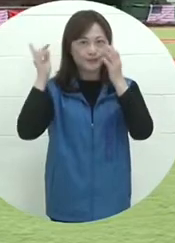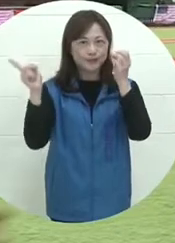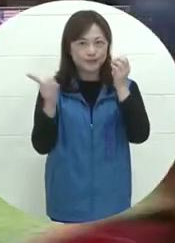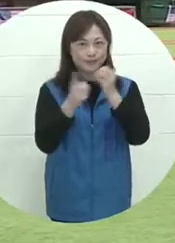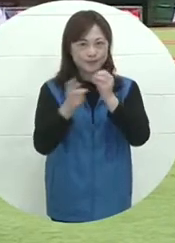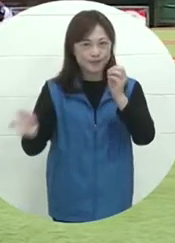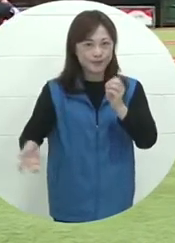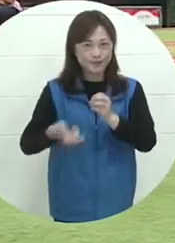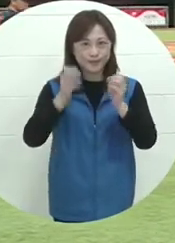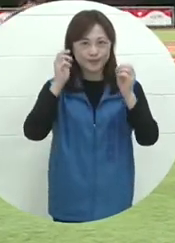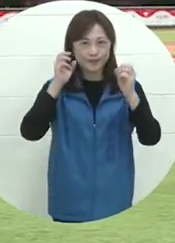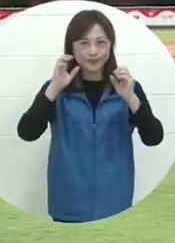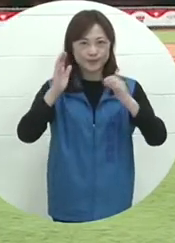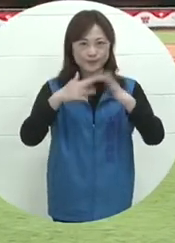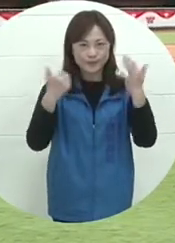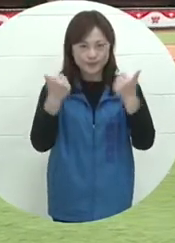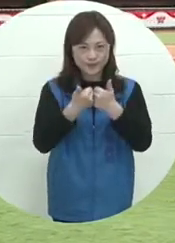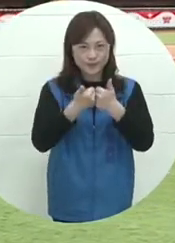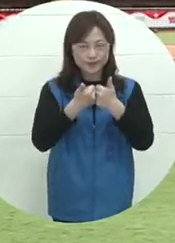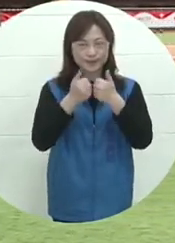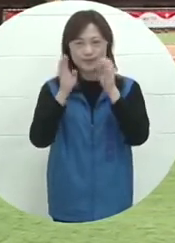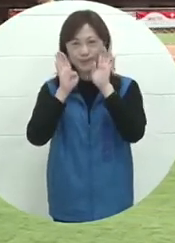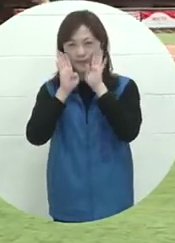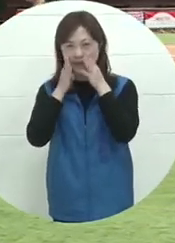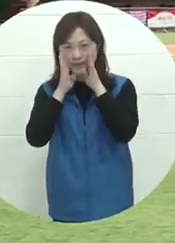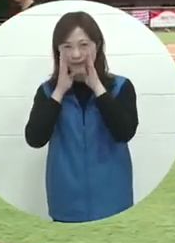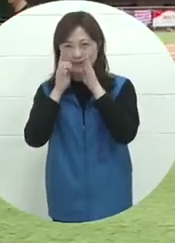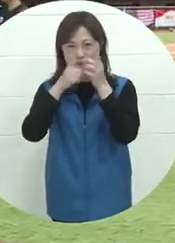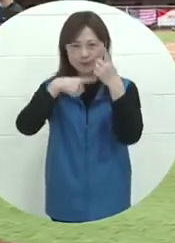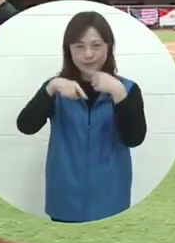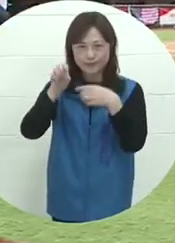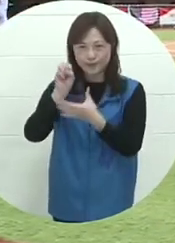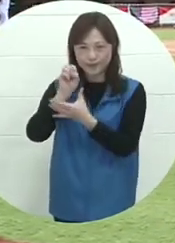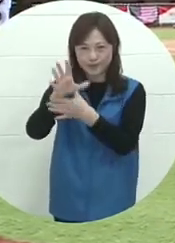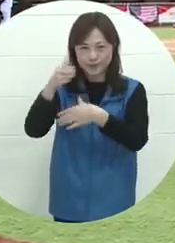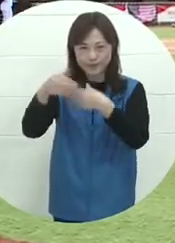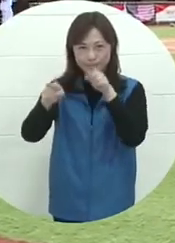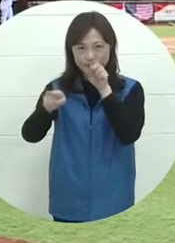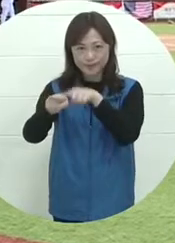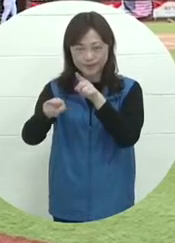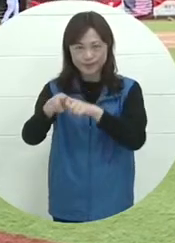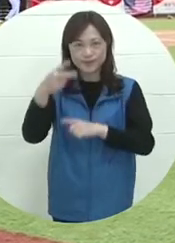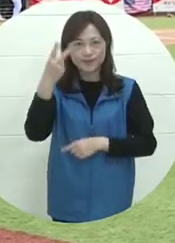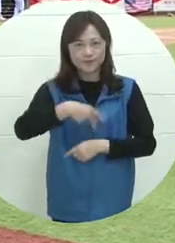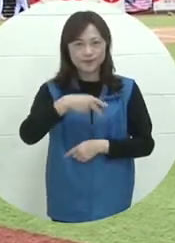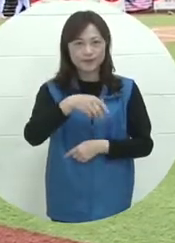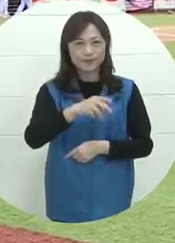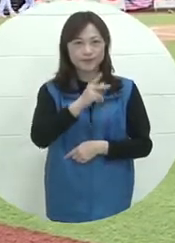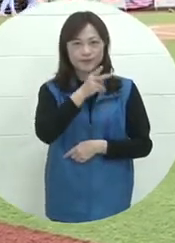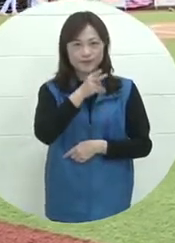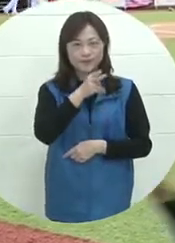the Deaf Baseball and Softball Association of the Republic of China and the online broadcast platform of Hop Sports